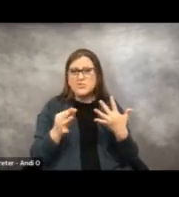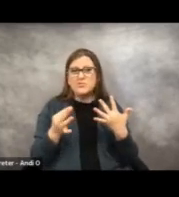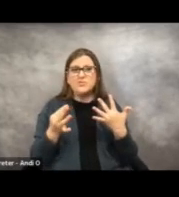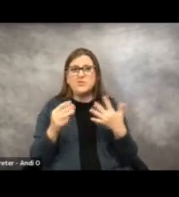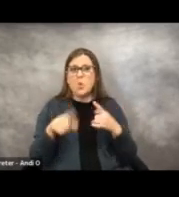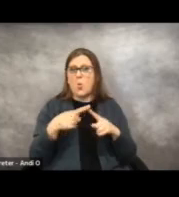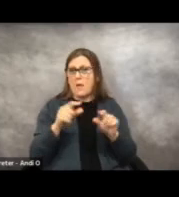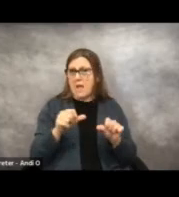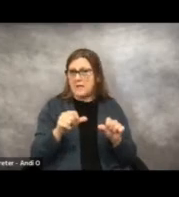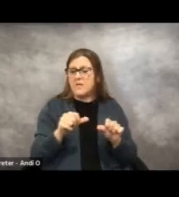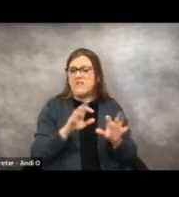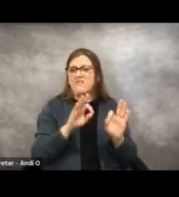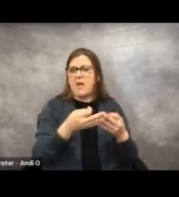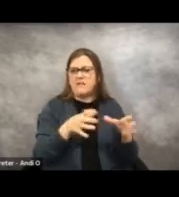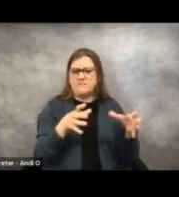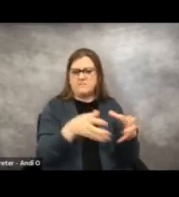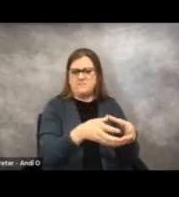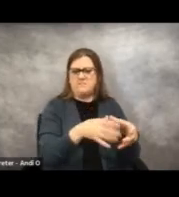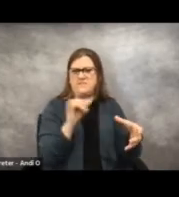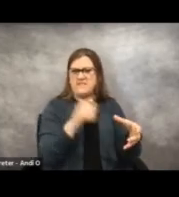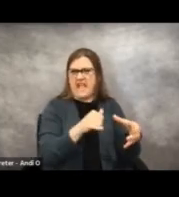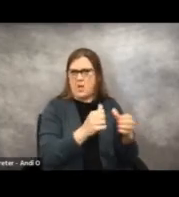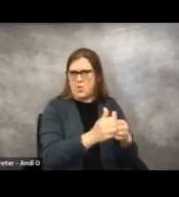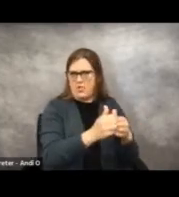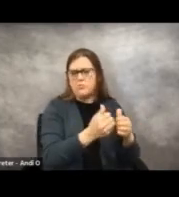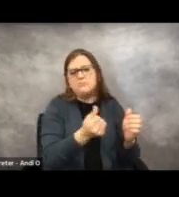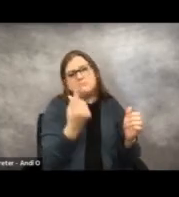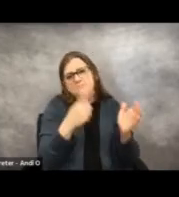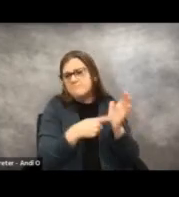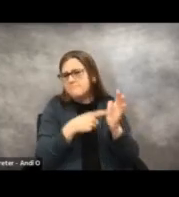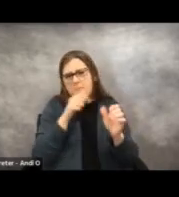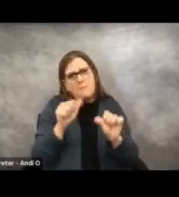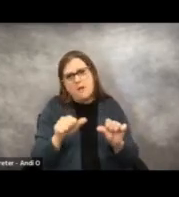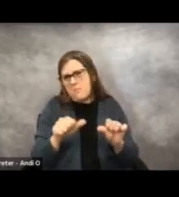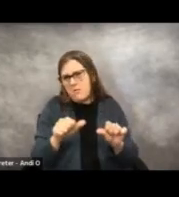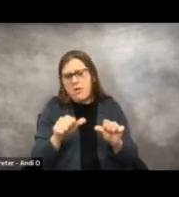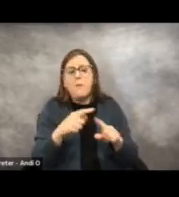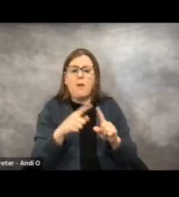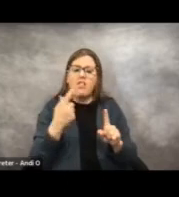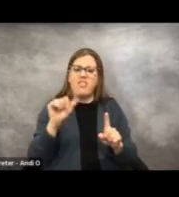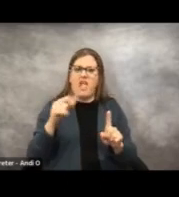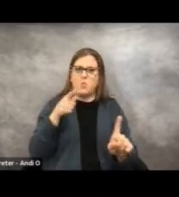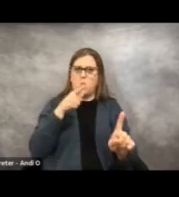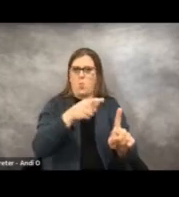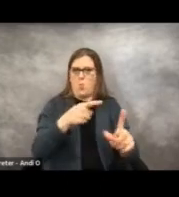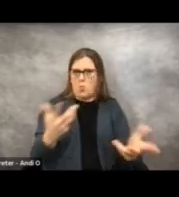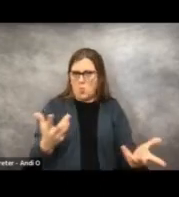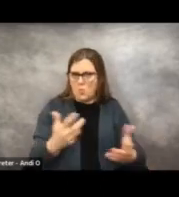families together sometimes it's not possible, but that is certainly our desiring goal. And not to mention the five minute